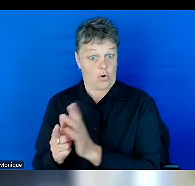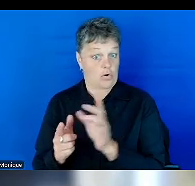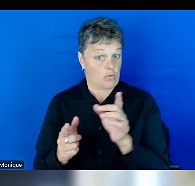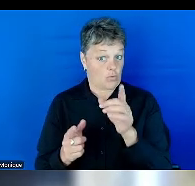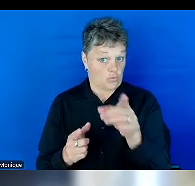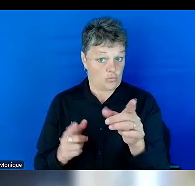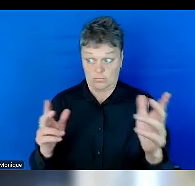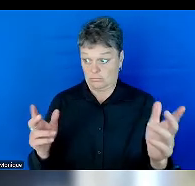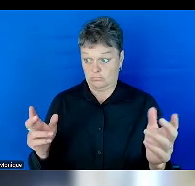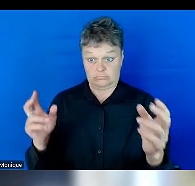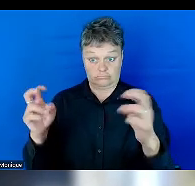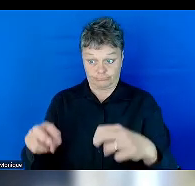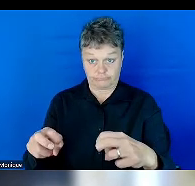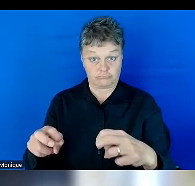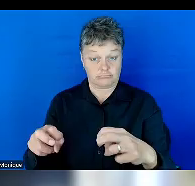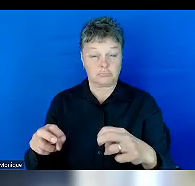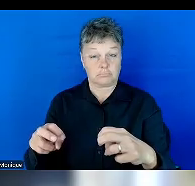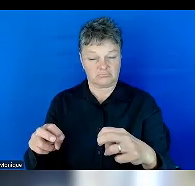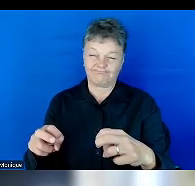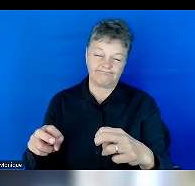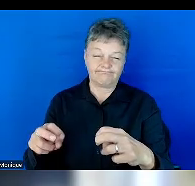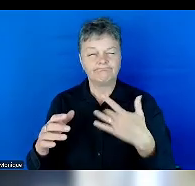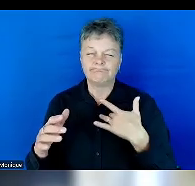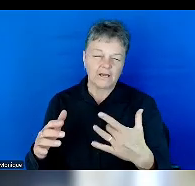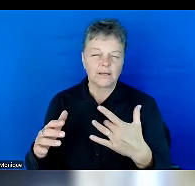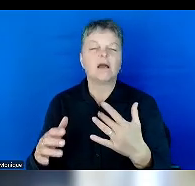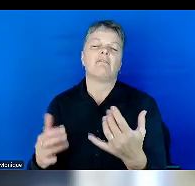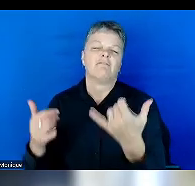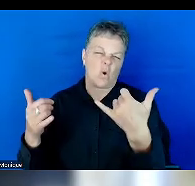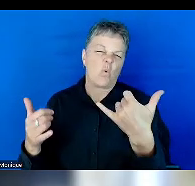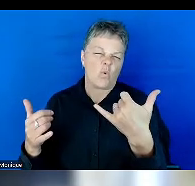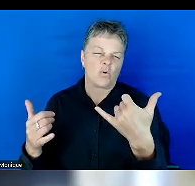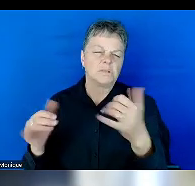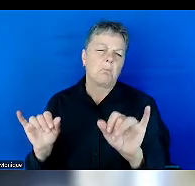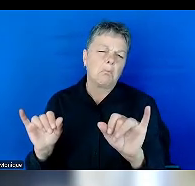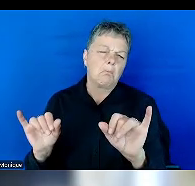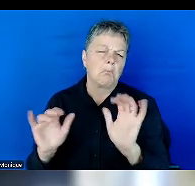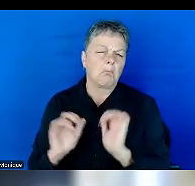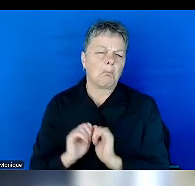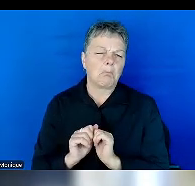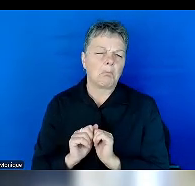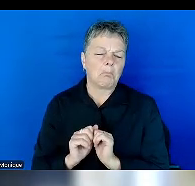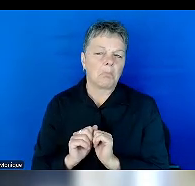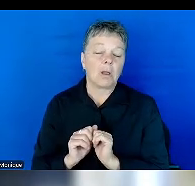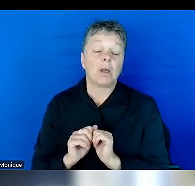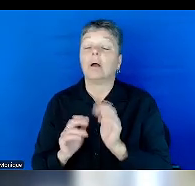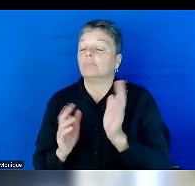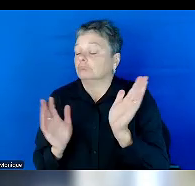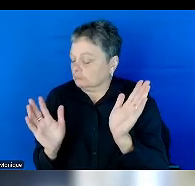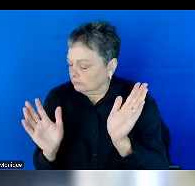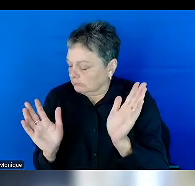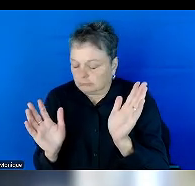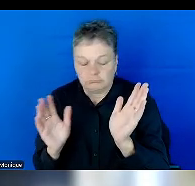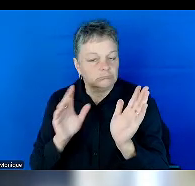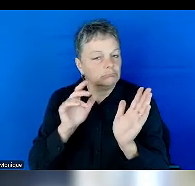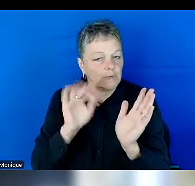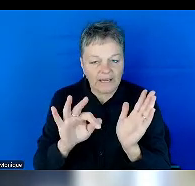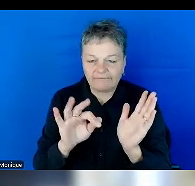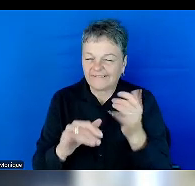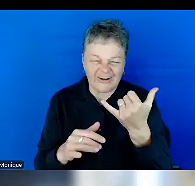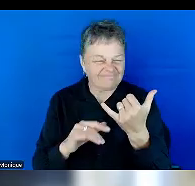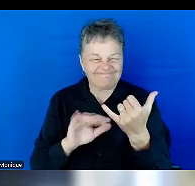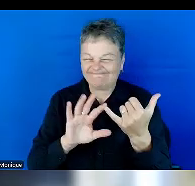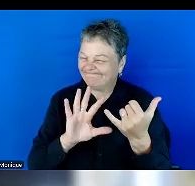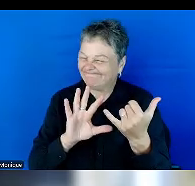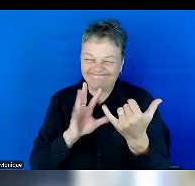also be by phone. Um again if there are any accommodation needs uh from the individual if